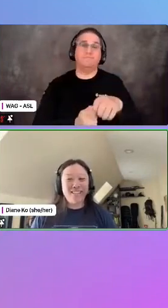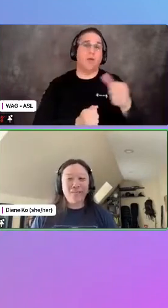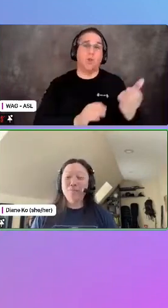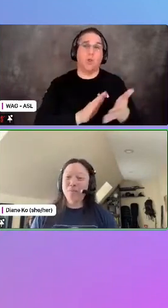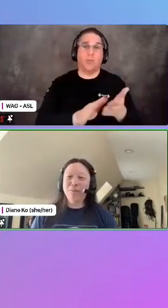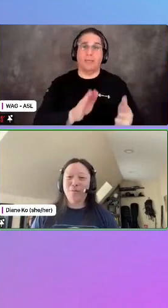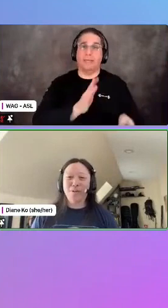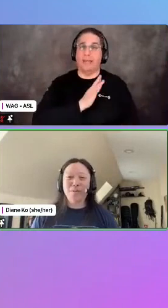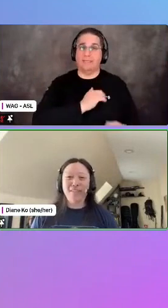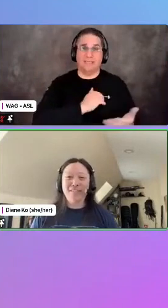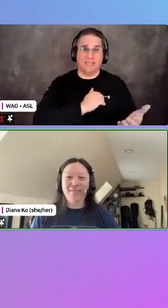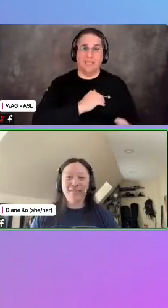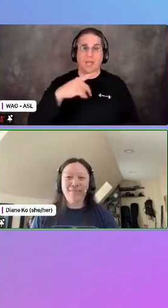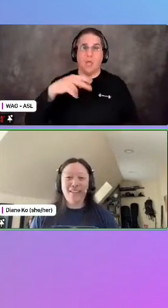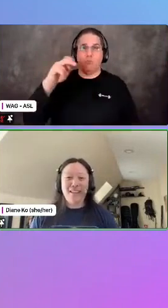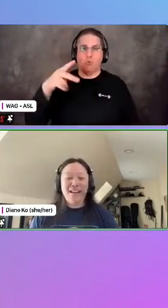different places it shows up. This can make it a lot easier